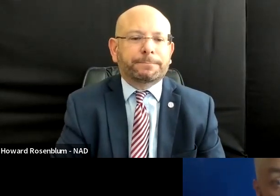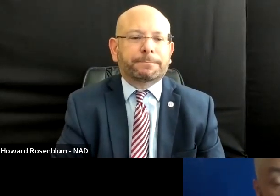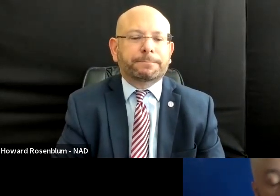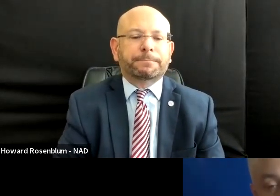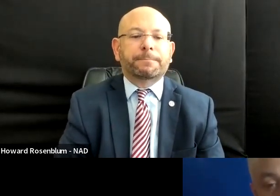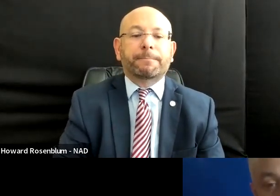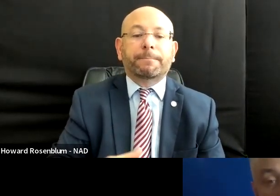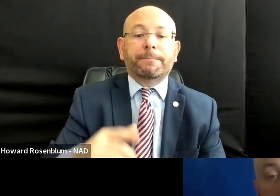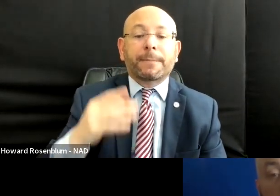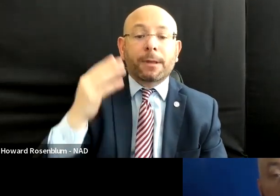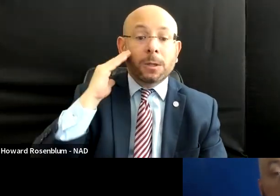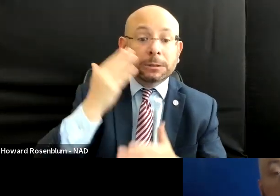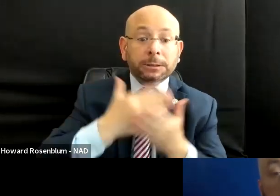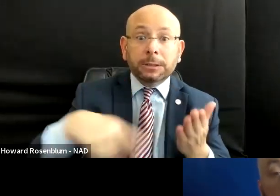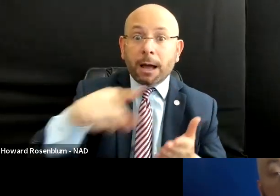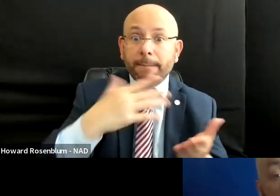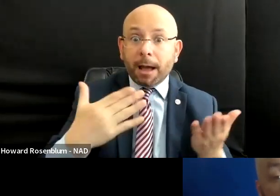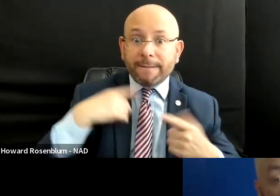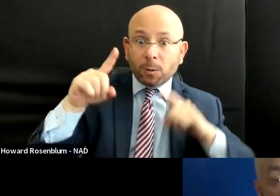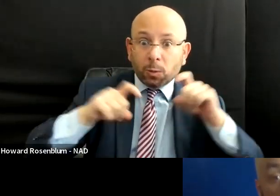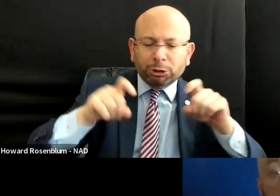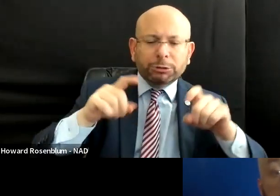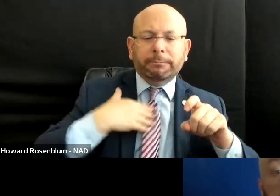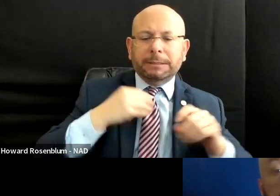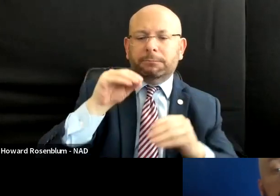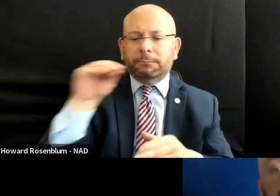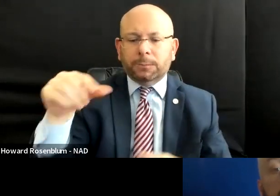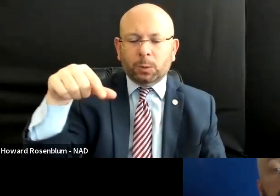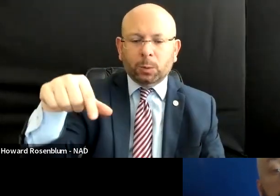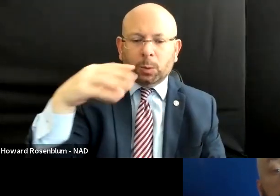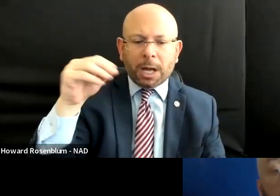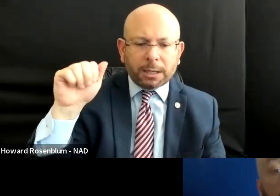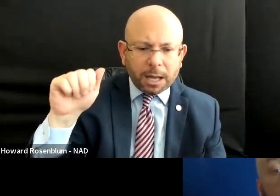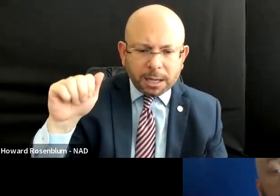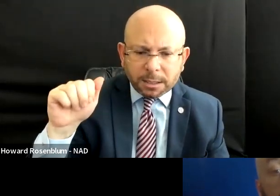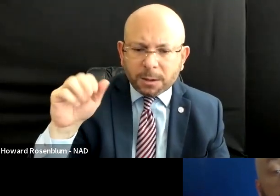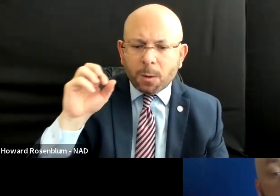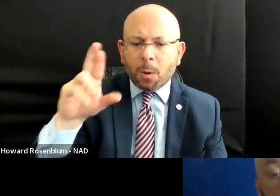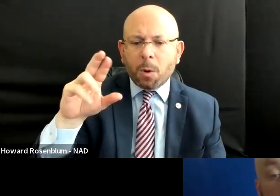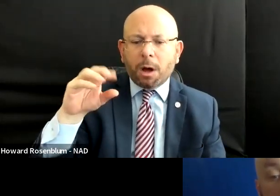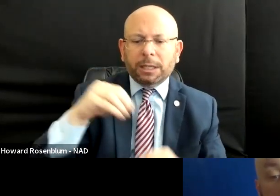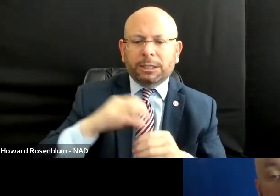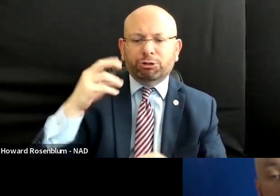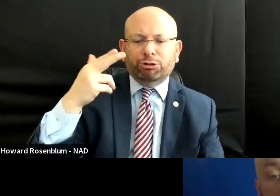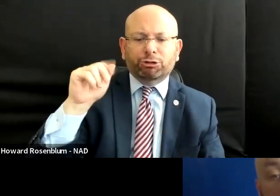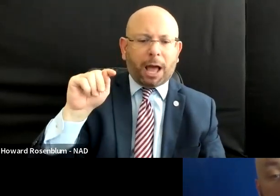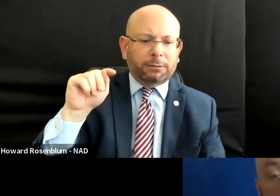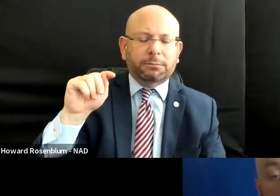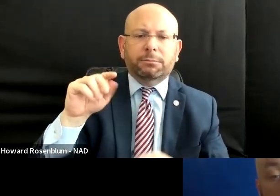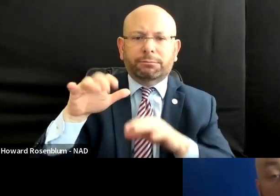in monitoring all of the state associations. There are federal laws we adhere to but each